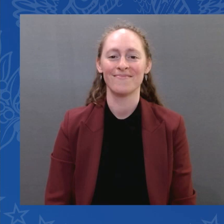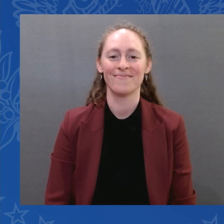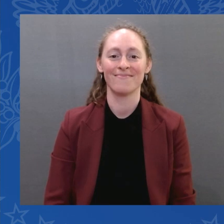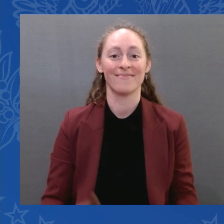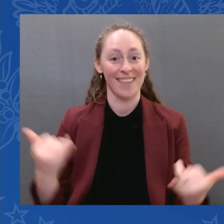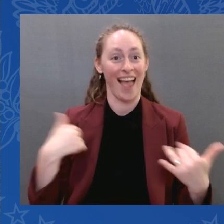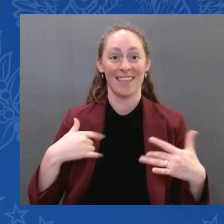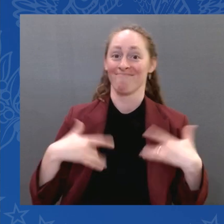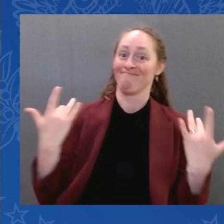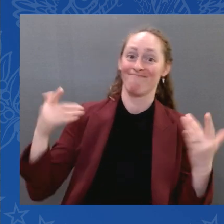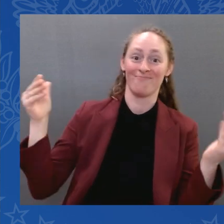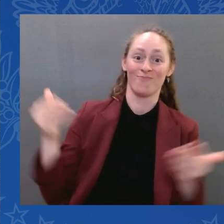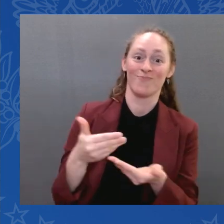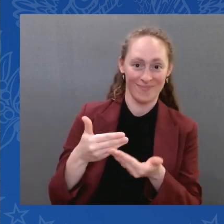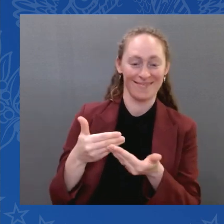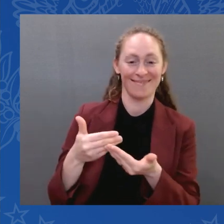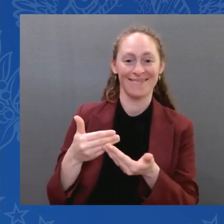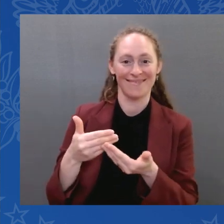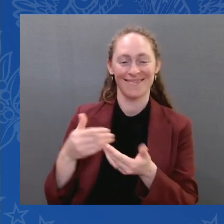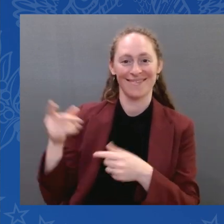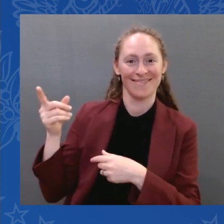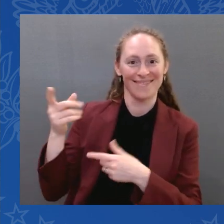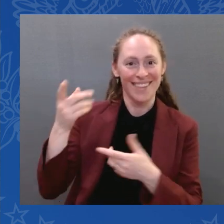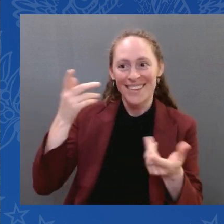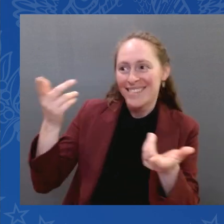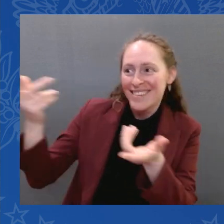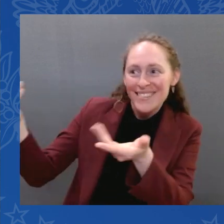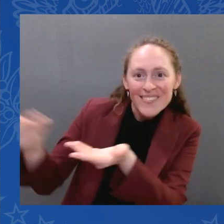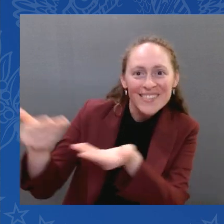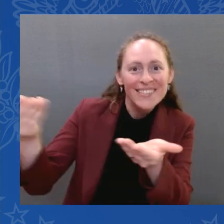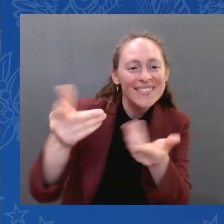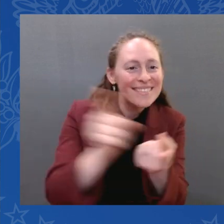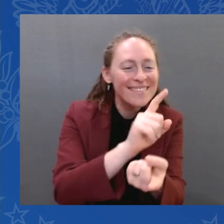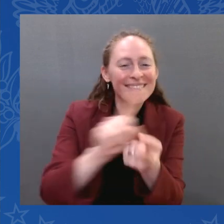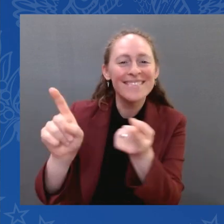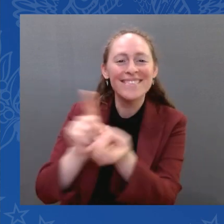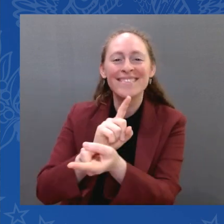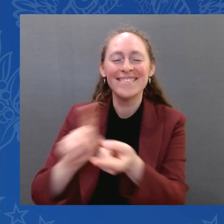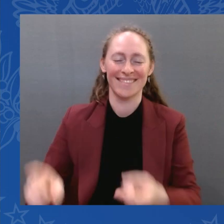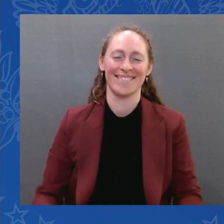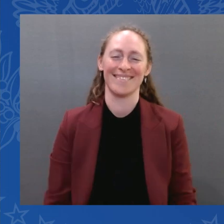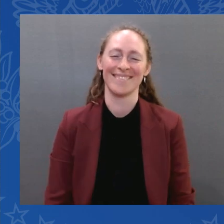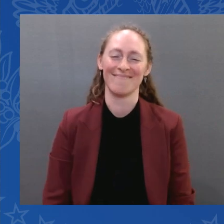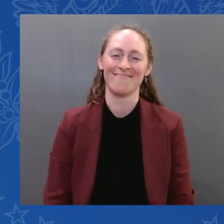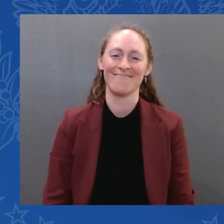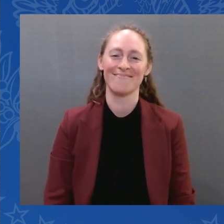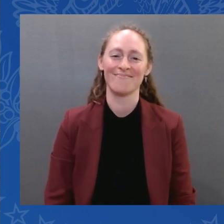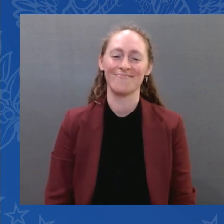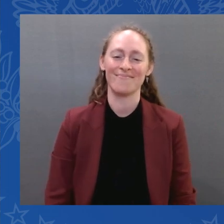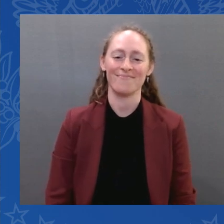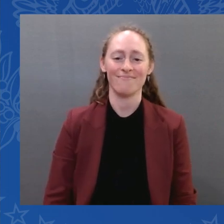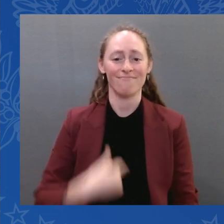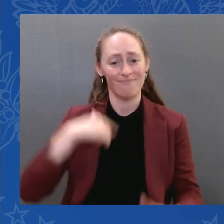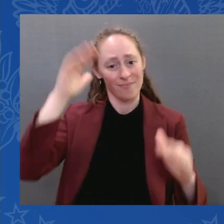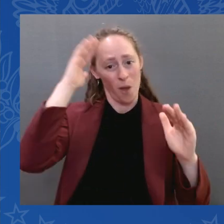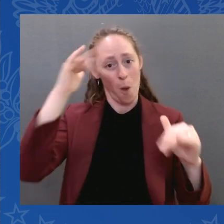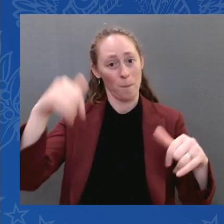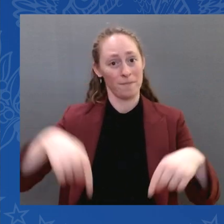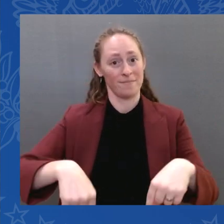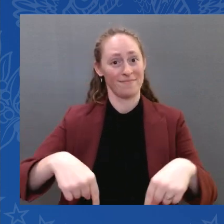as much as we have during the past few years and it's been quite a few years, hasn't it been Joe, that we've been coming here?